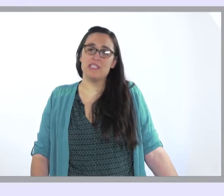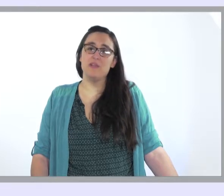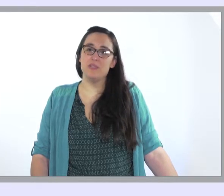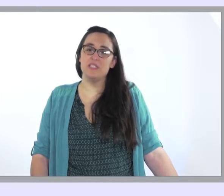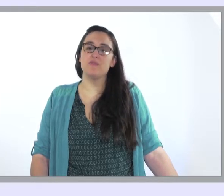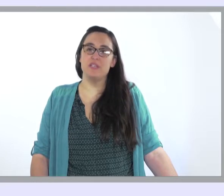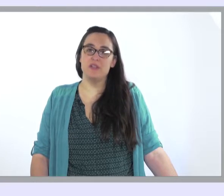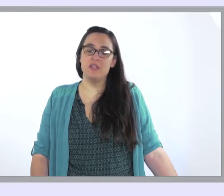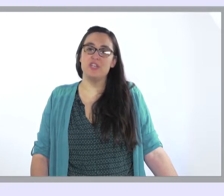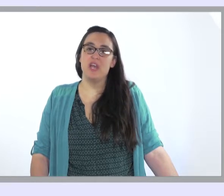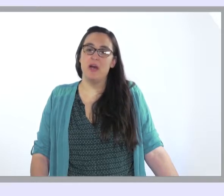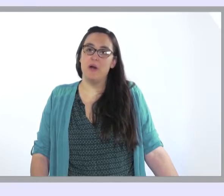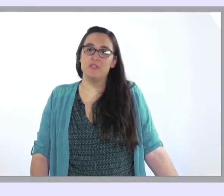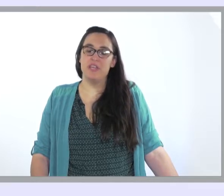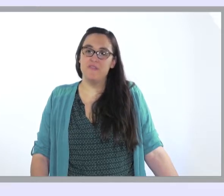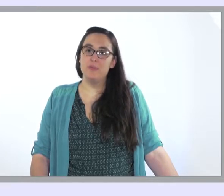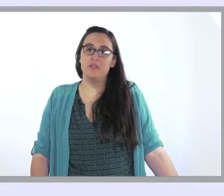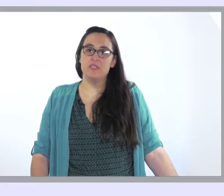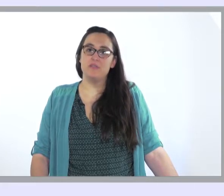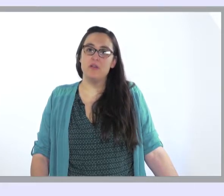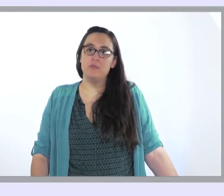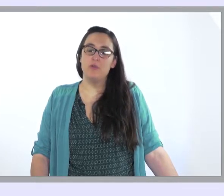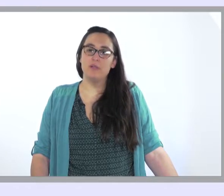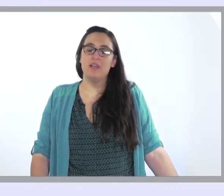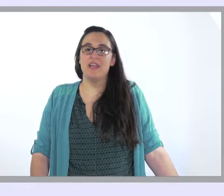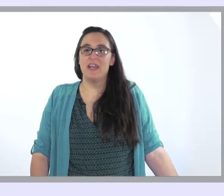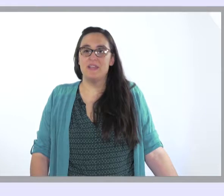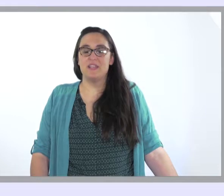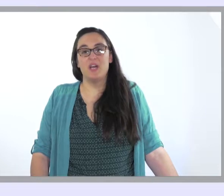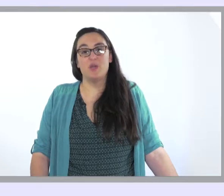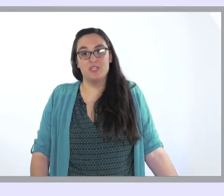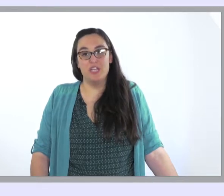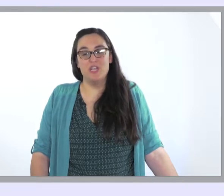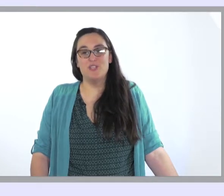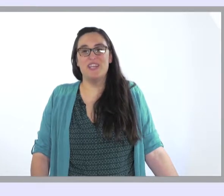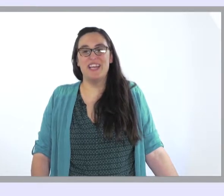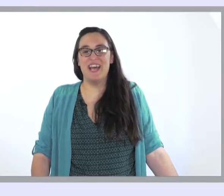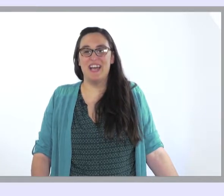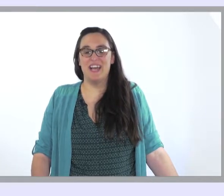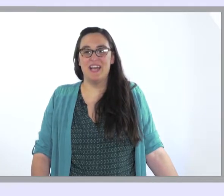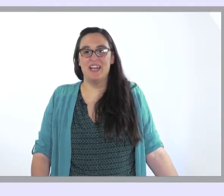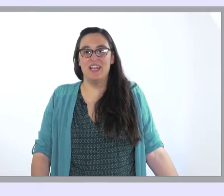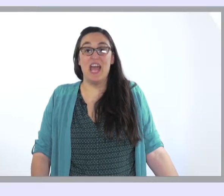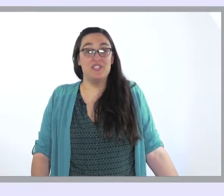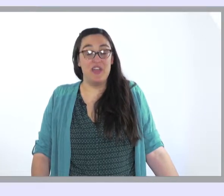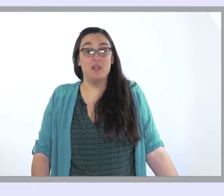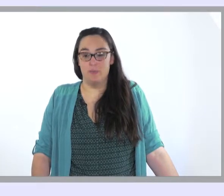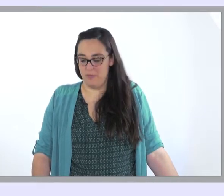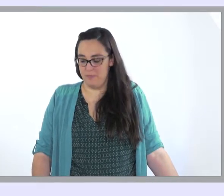as linguistic research on deaf communities around the world is continued and developed.